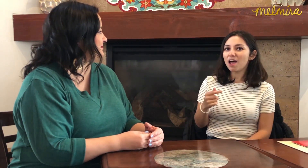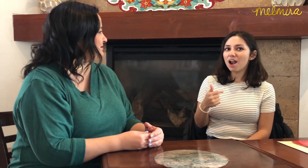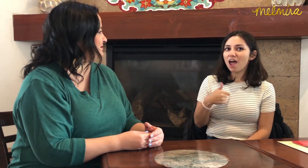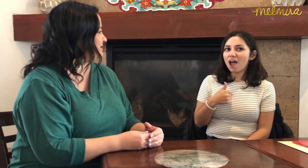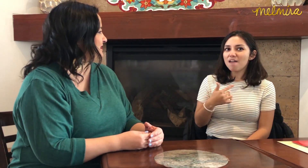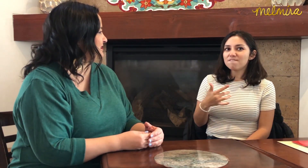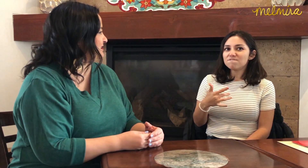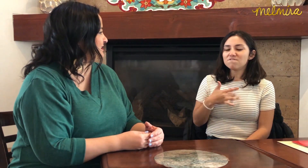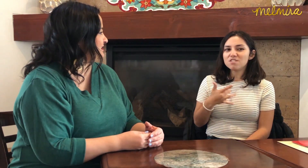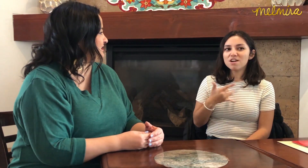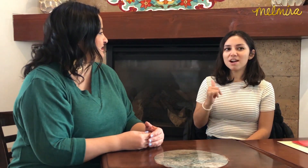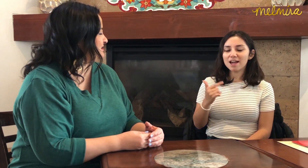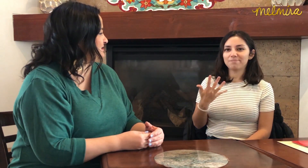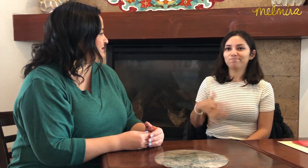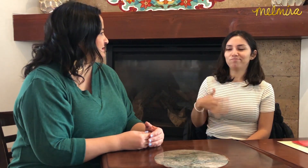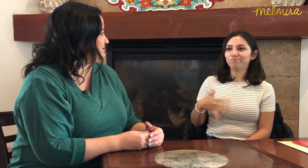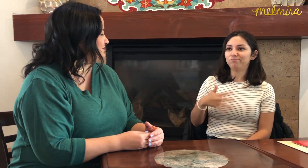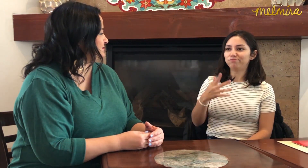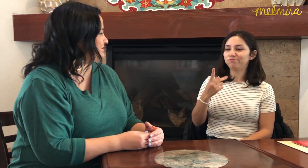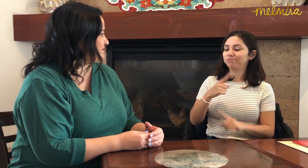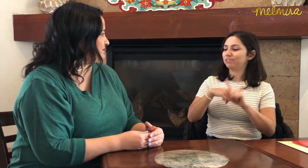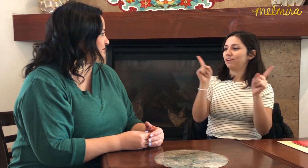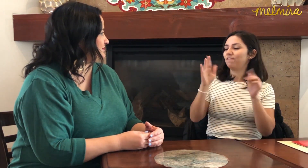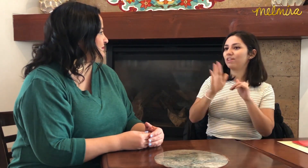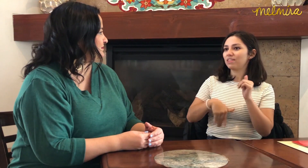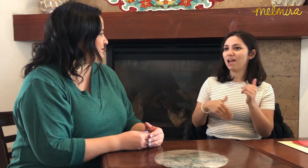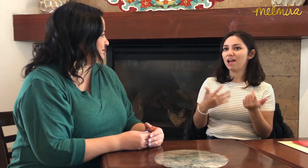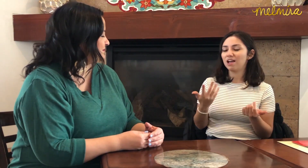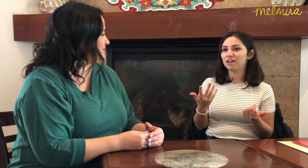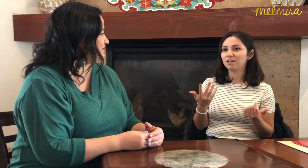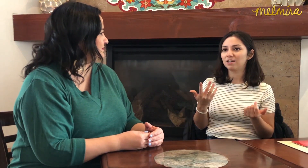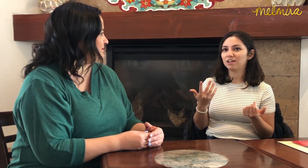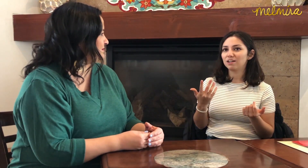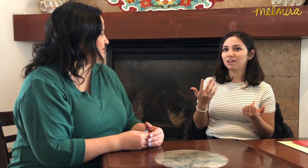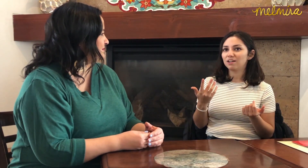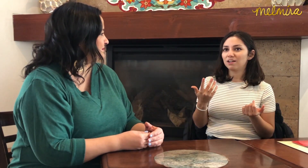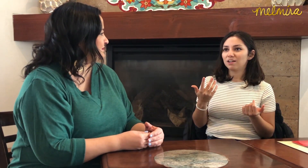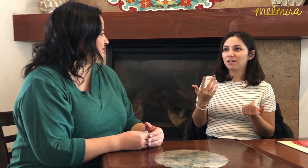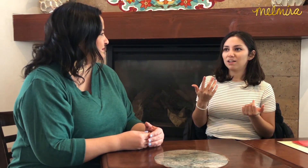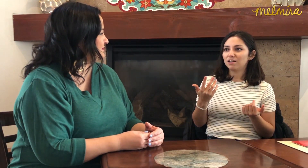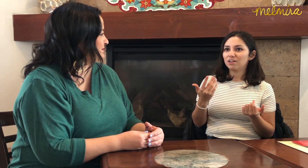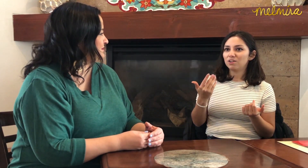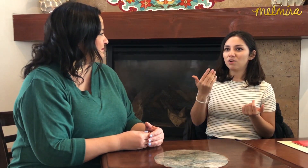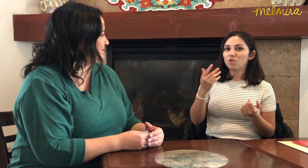But I feel like, "Wow, it's different than home,